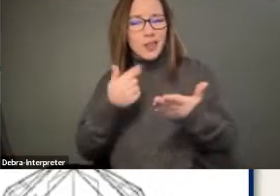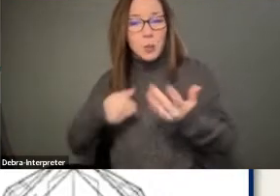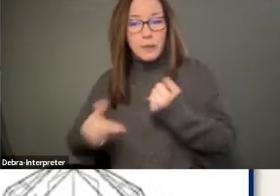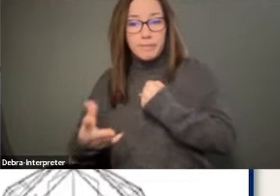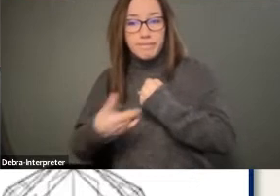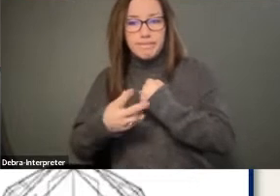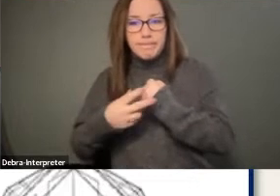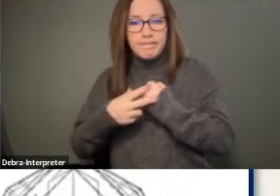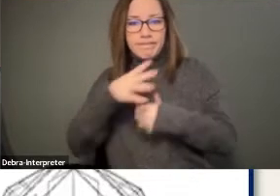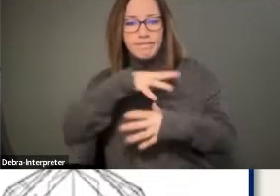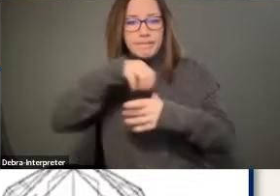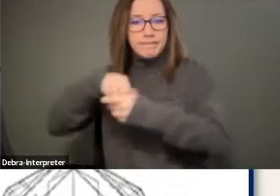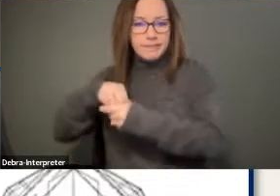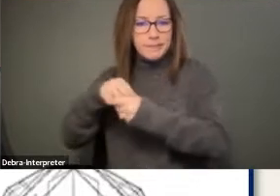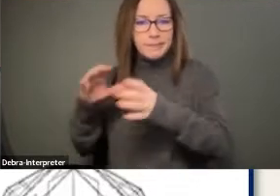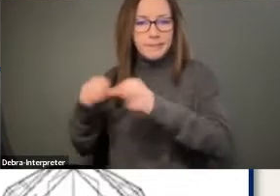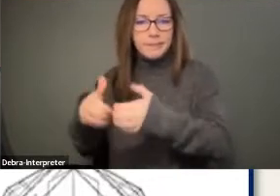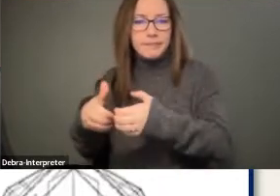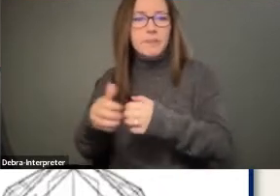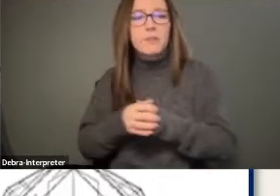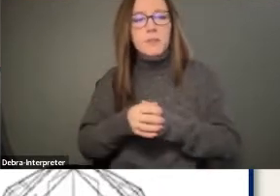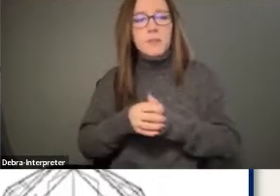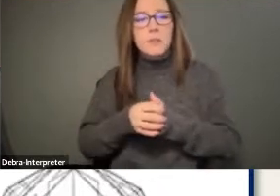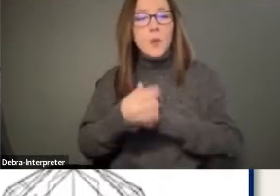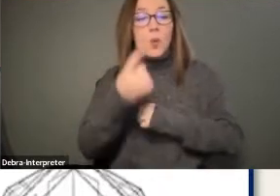digital collection materials. Another digital